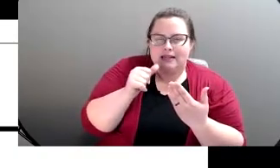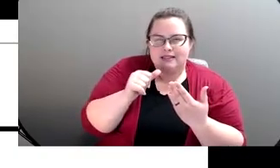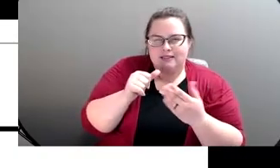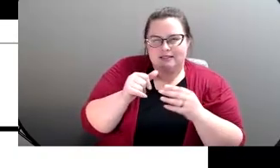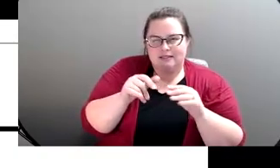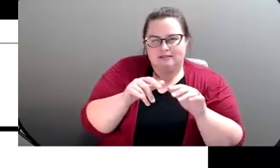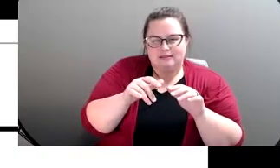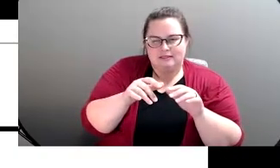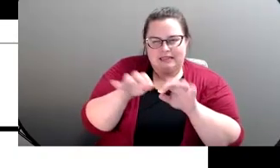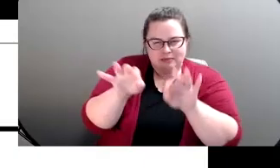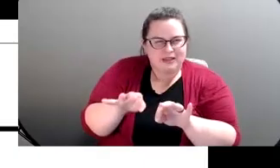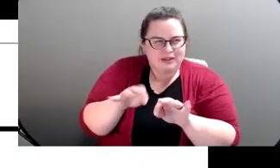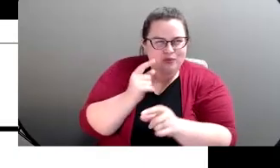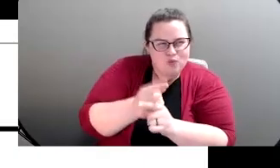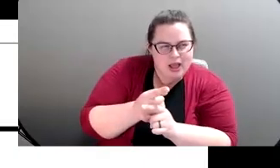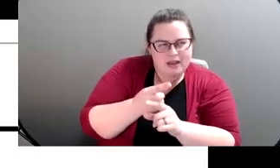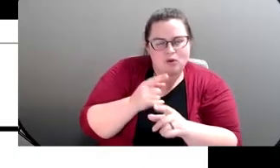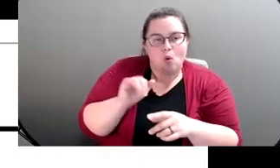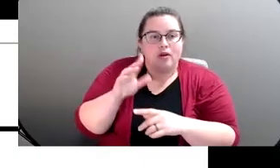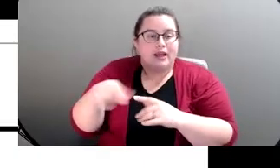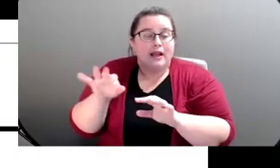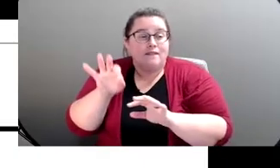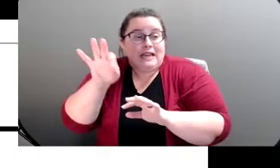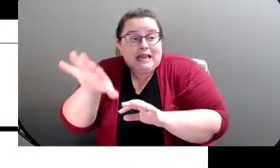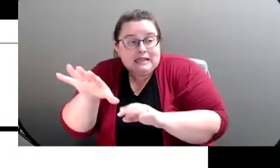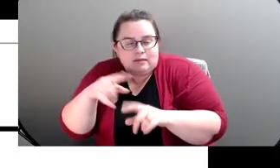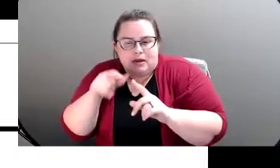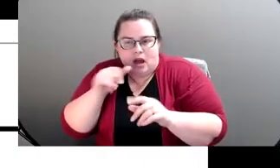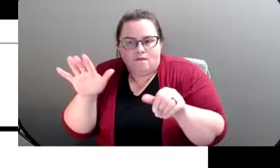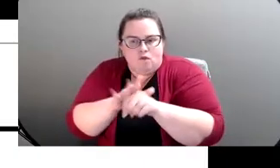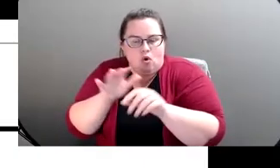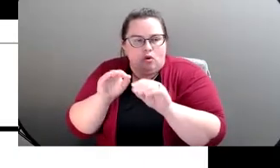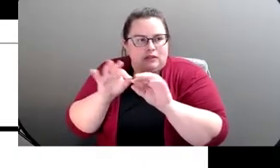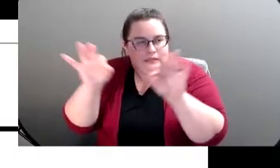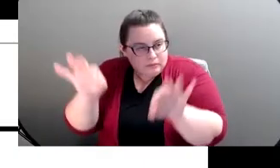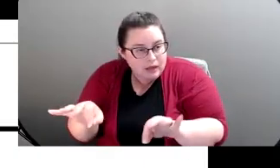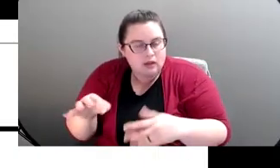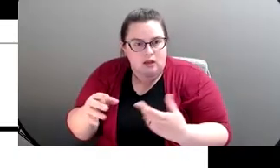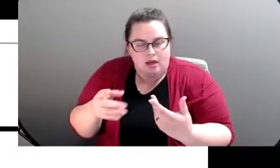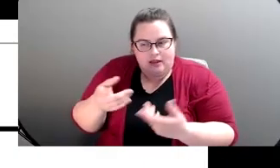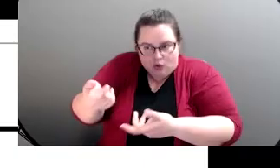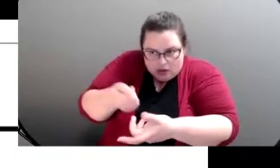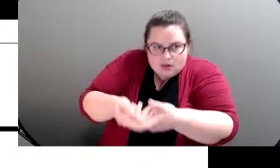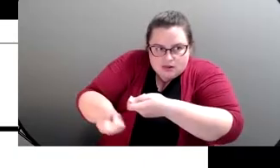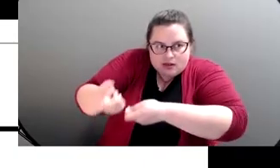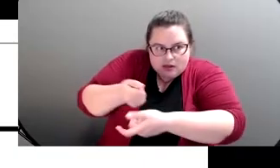or they are kind of hinting at something and you're giving them more information about a concept. You know, that